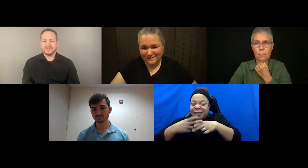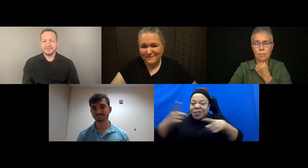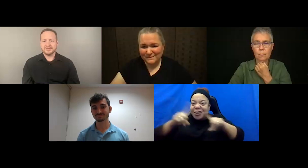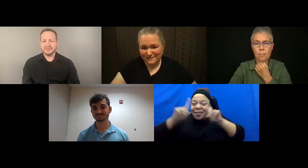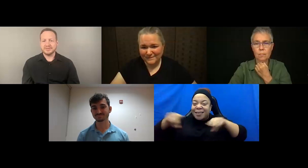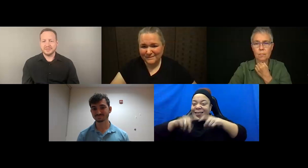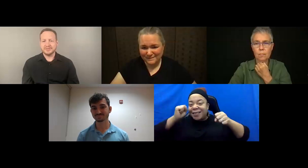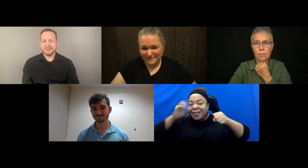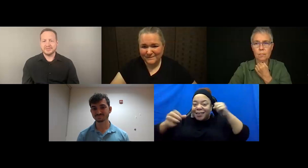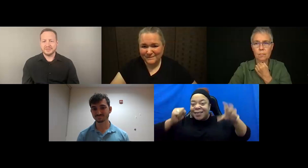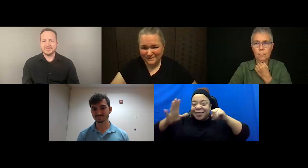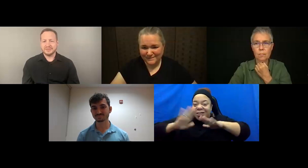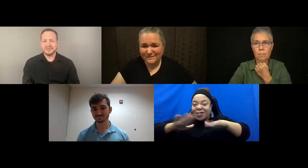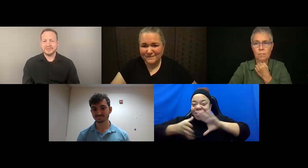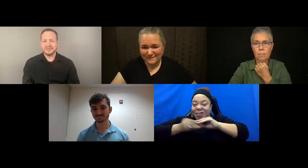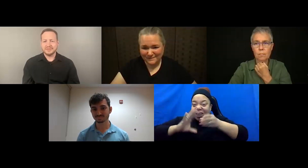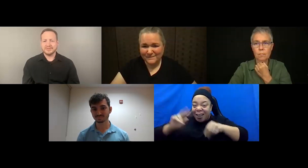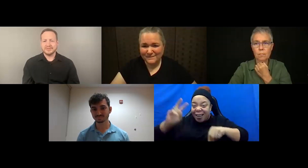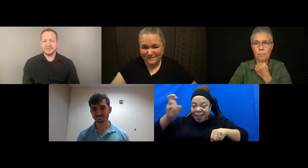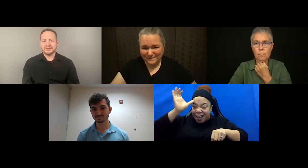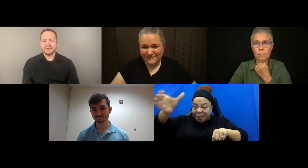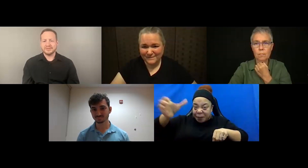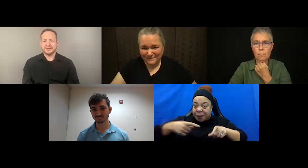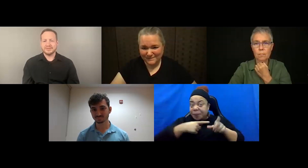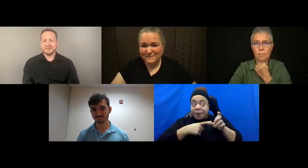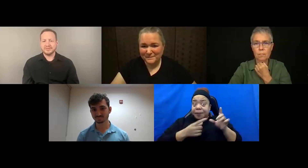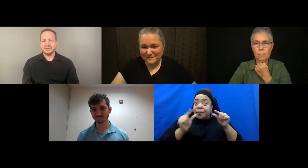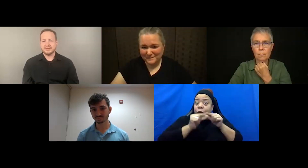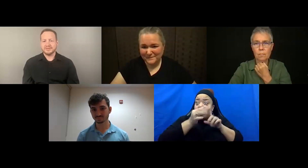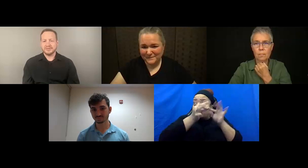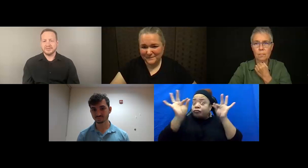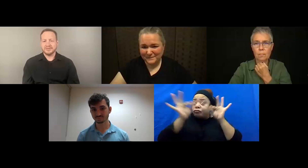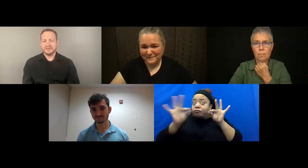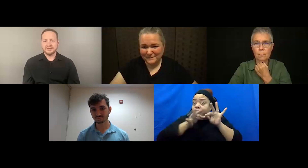That's what Jillian told us about the signing children's stories.